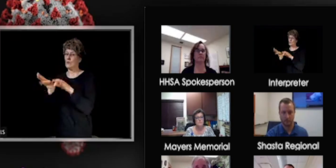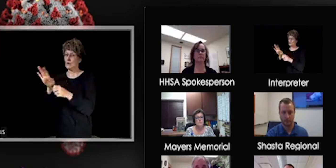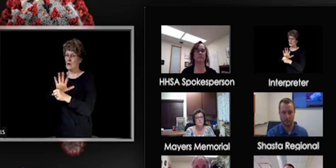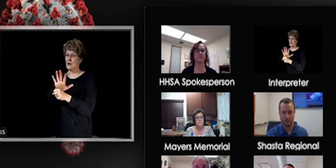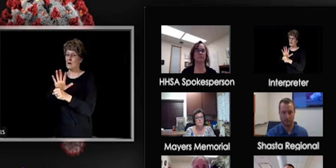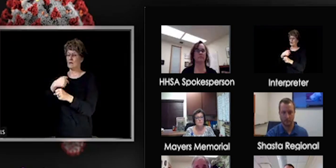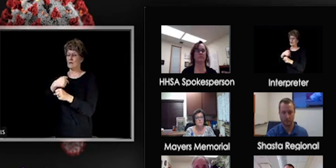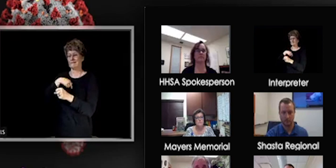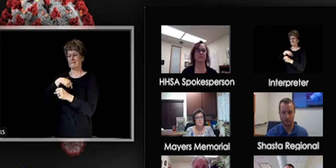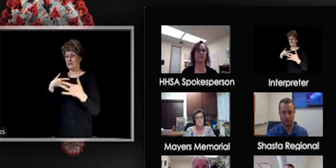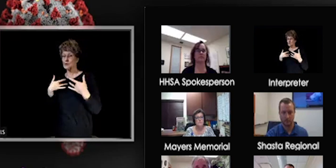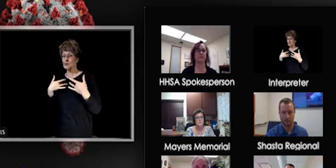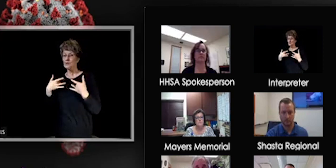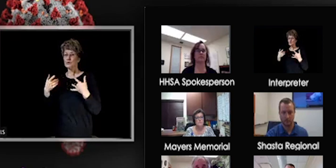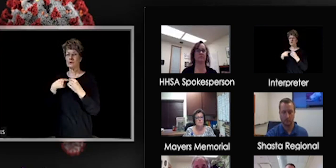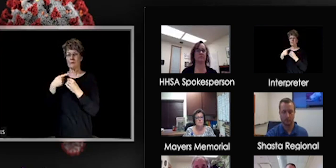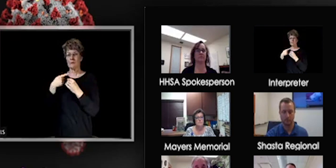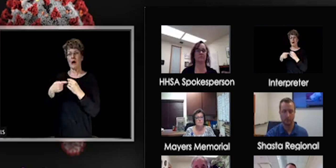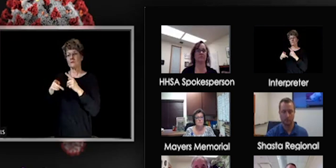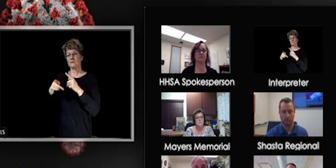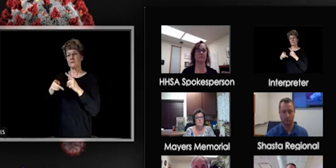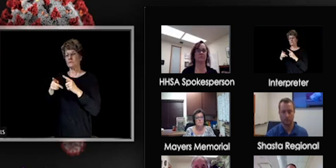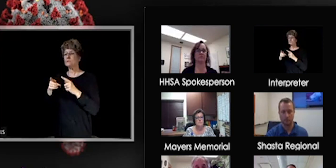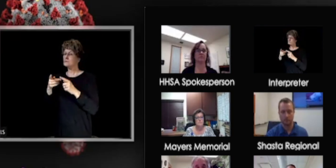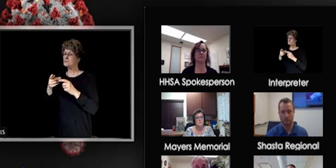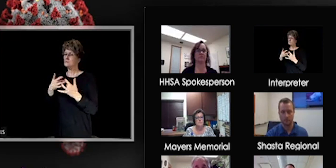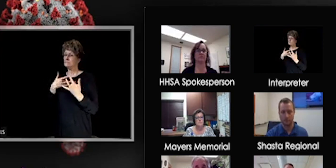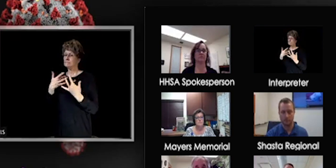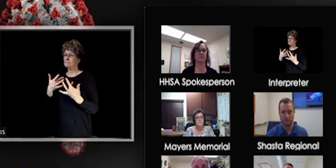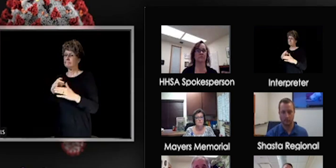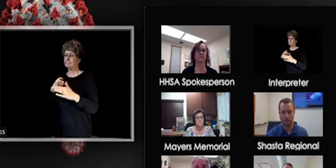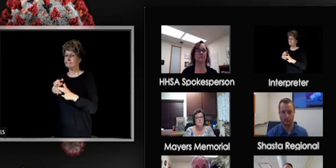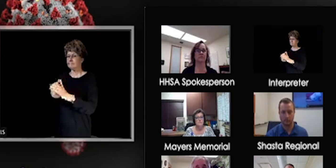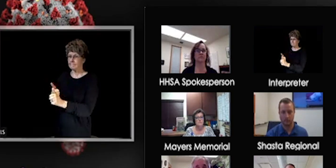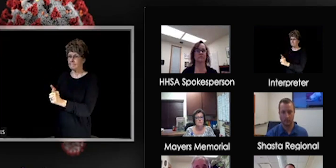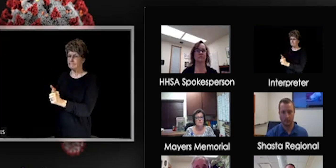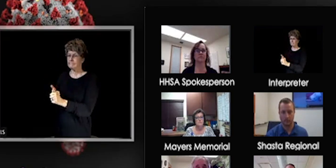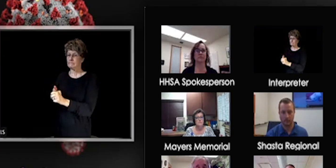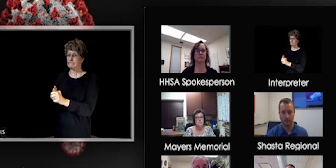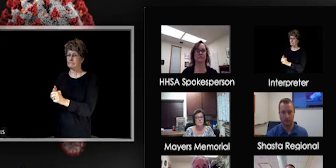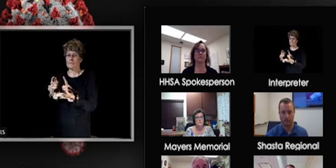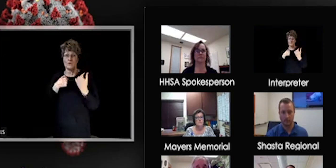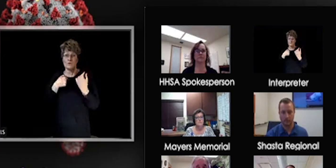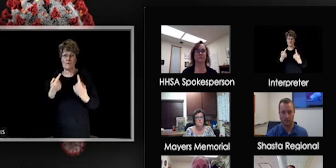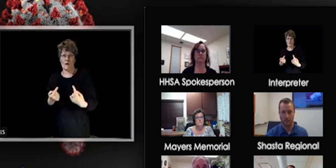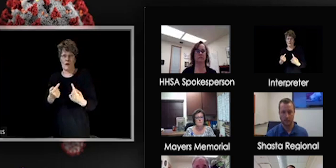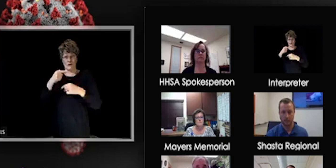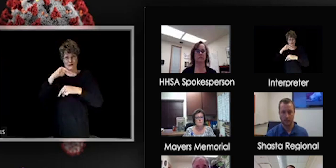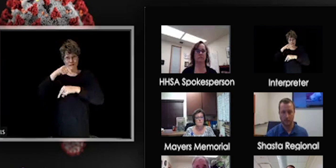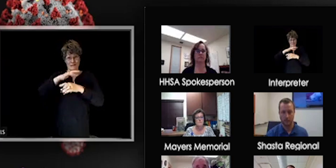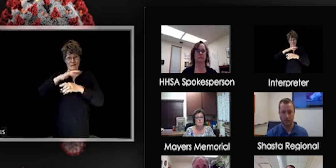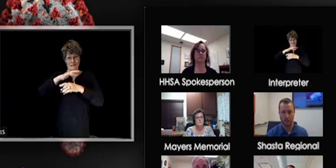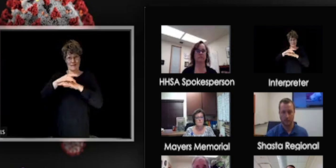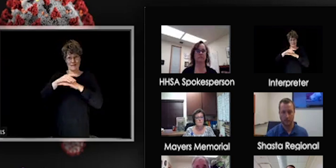about even though we haven’t had as much time to look into it. We do know that demand